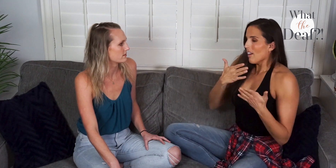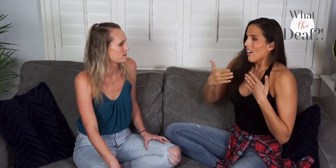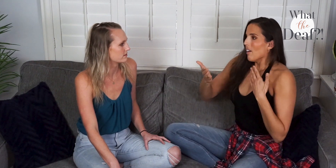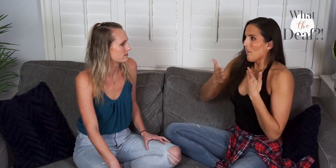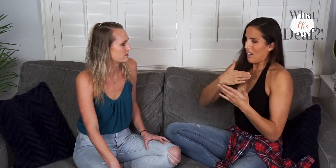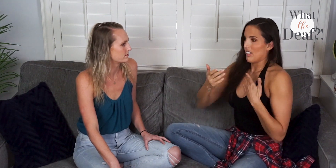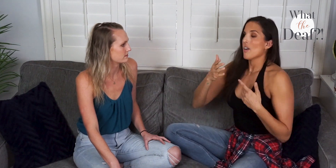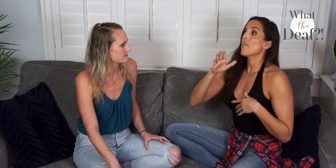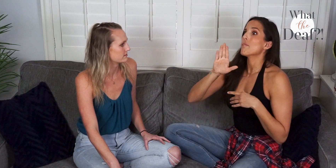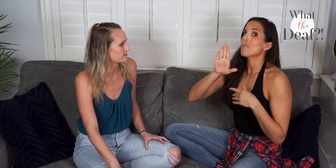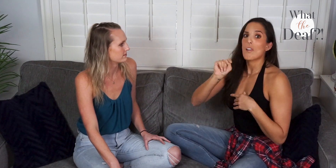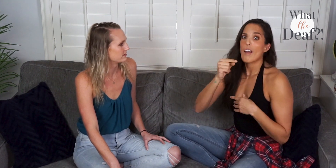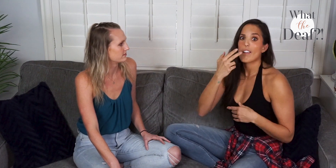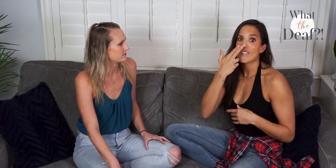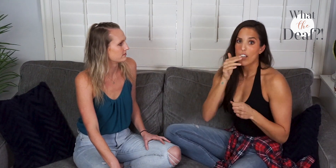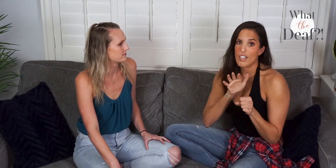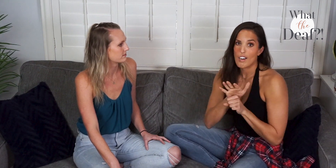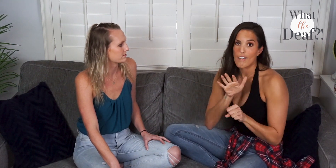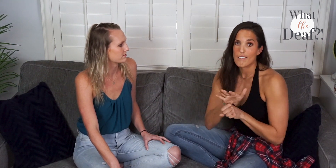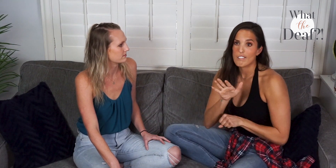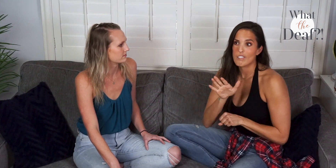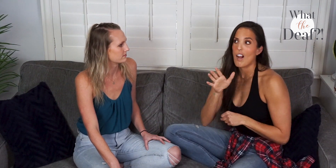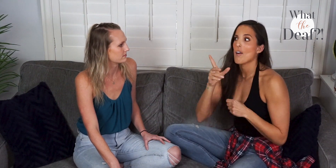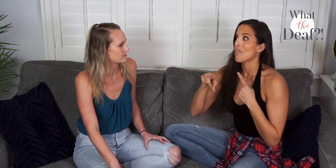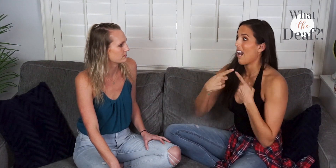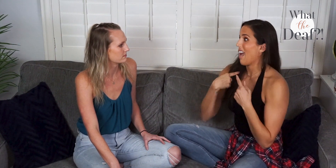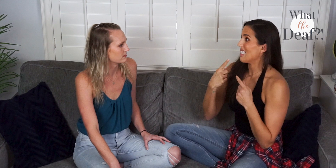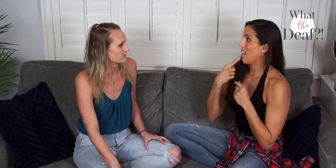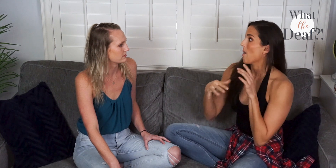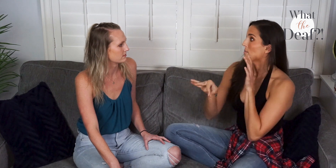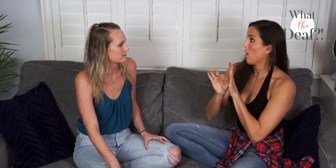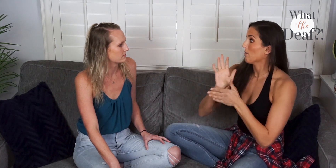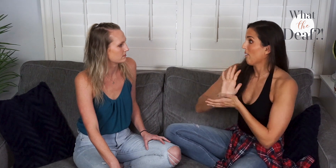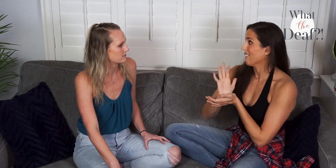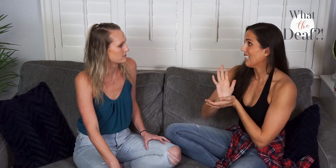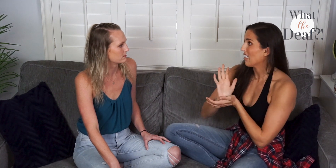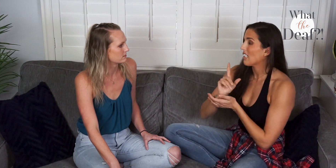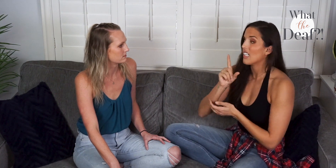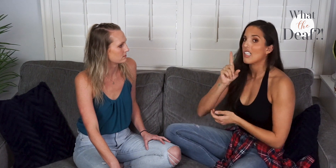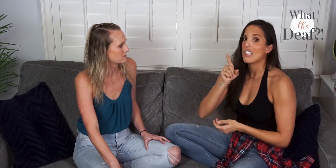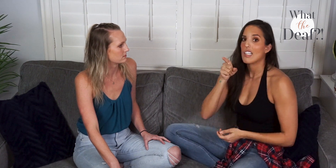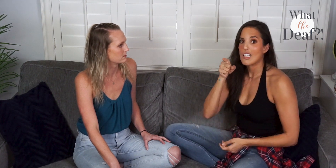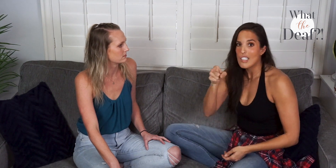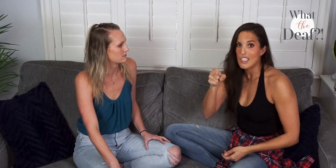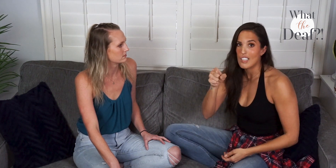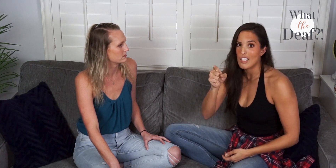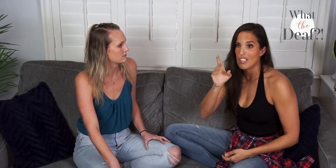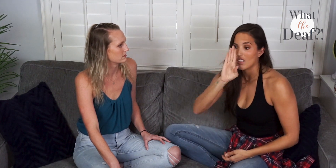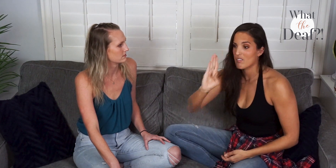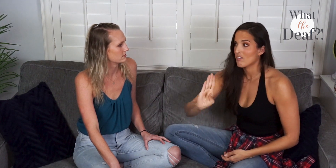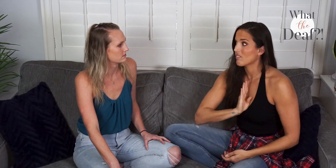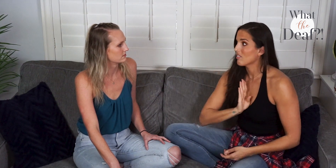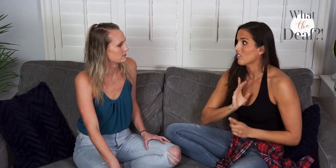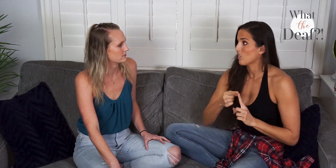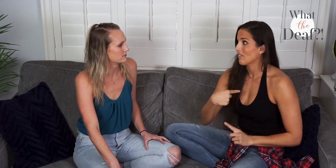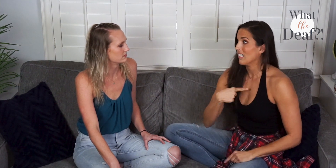So, I was like, okay, whatever but funny enough, when I told him that I picked a movie, he flat out told me